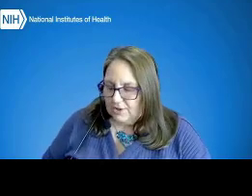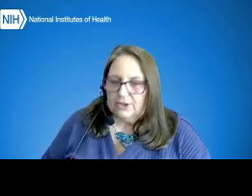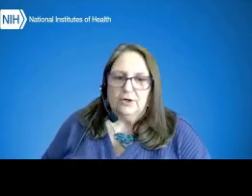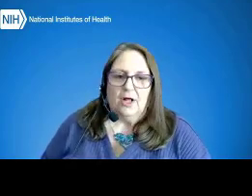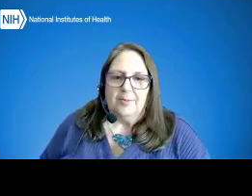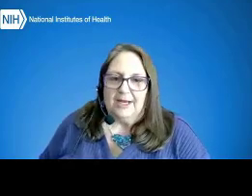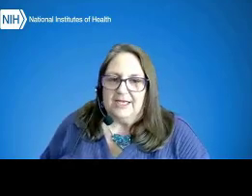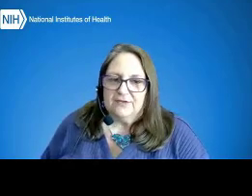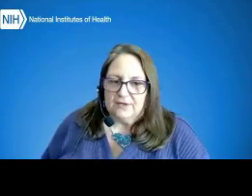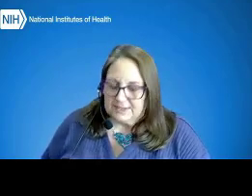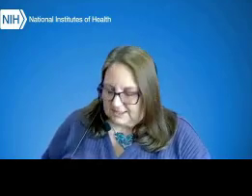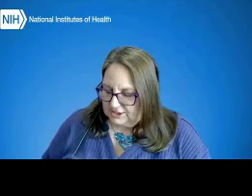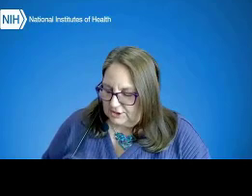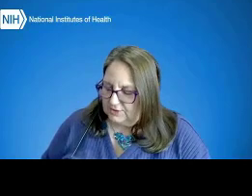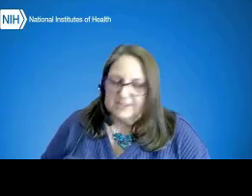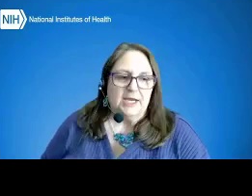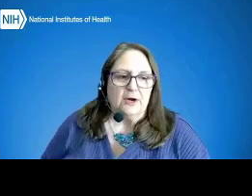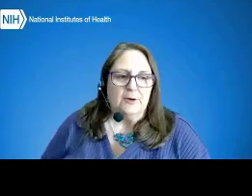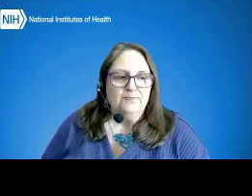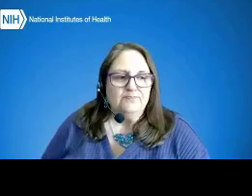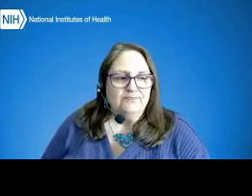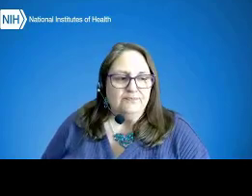and you can learn all about each of those institutes there.